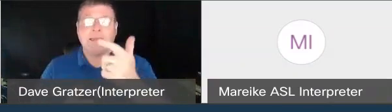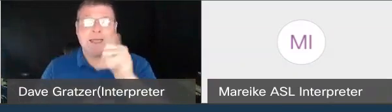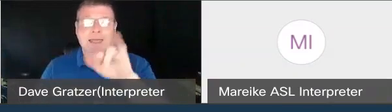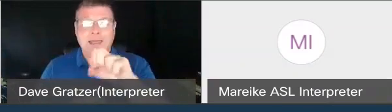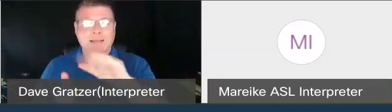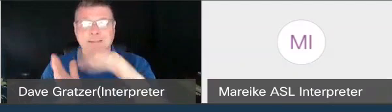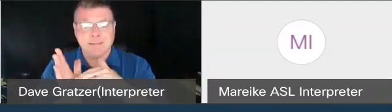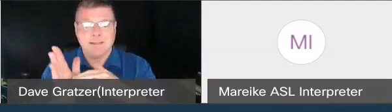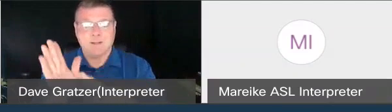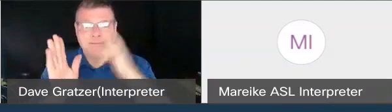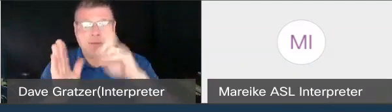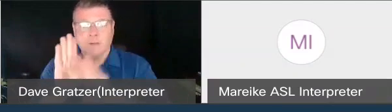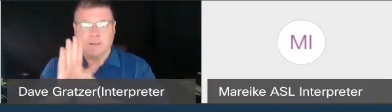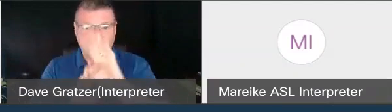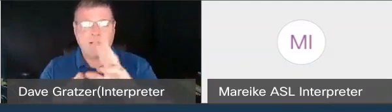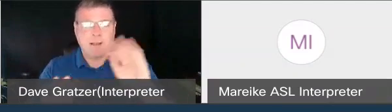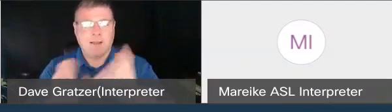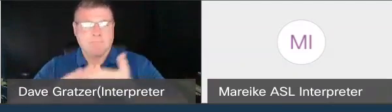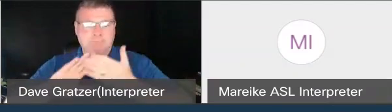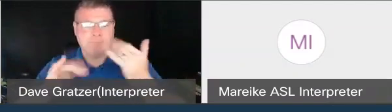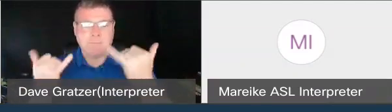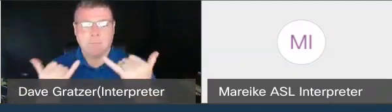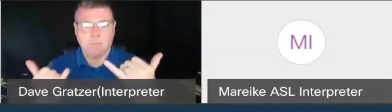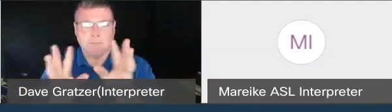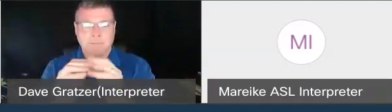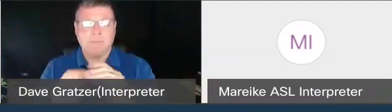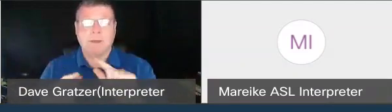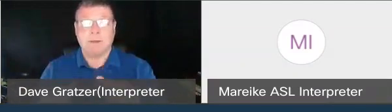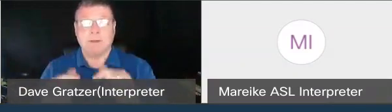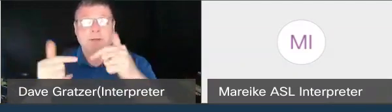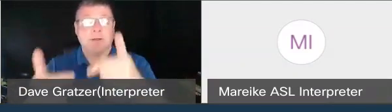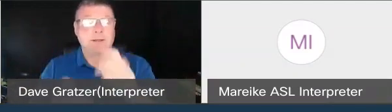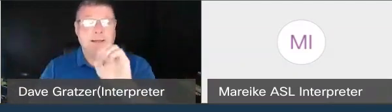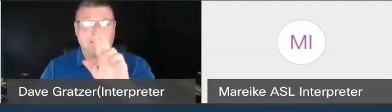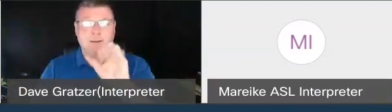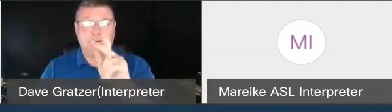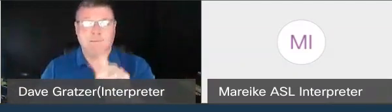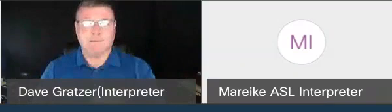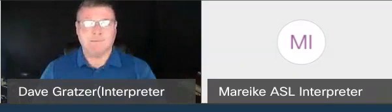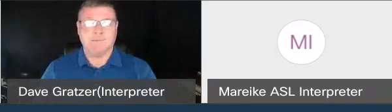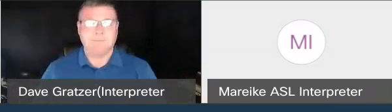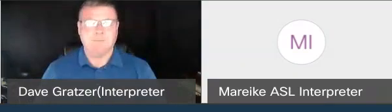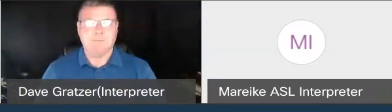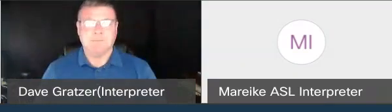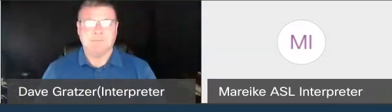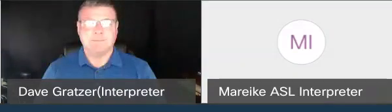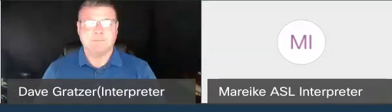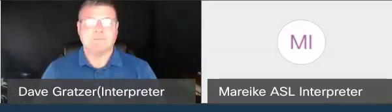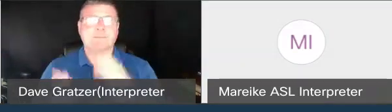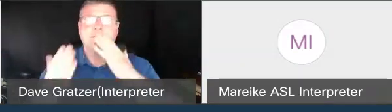in developing and facilitating today's webinar. At this time, I'll turn it back to you, Erika. Ihara: Thank you, John.